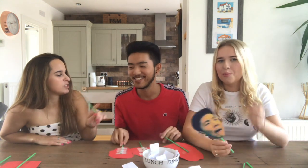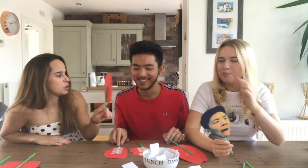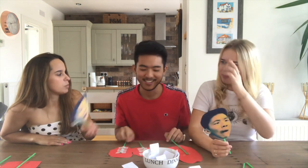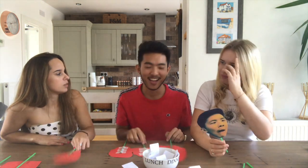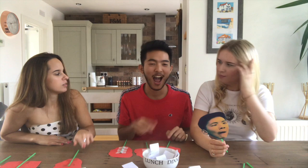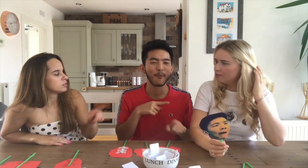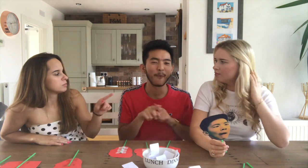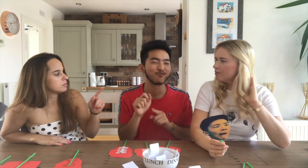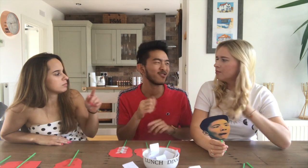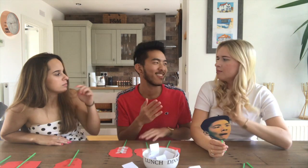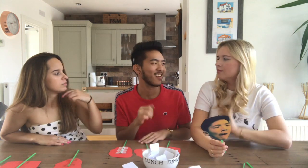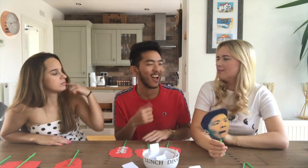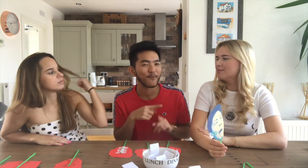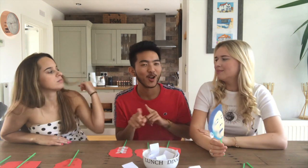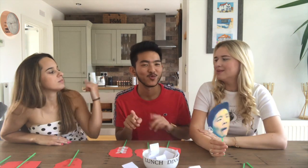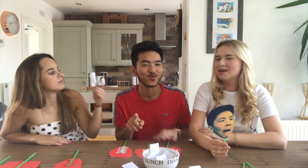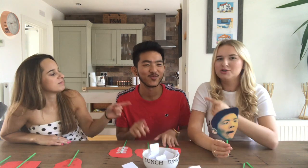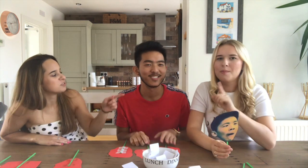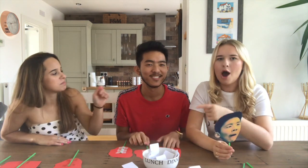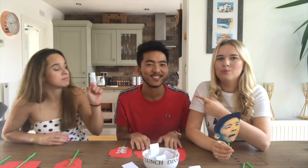Jem: It's you... B: Yeah I got the most votes Jas: Yeah he's the most